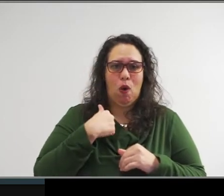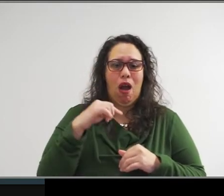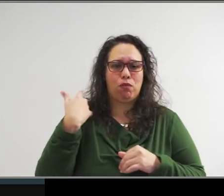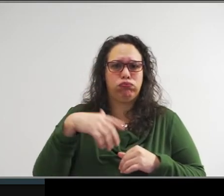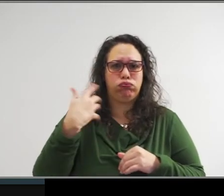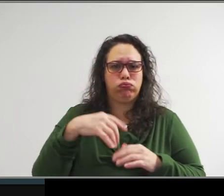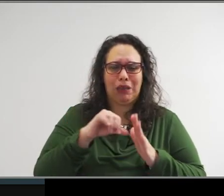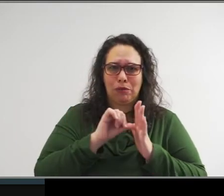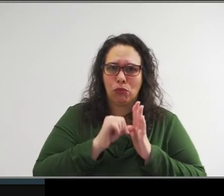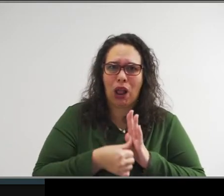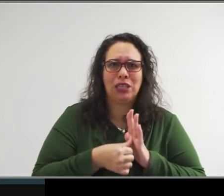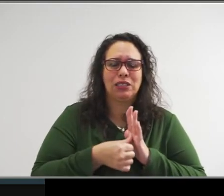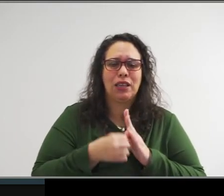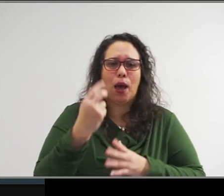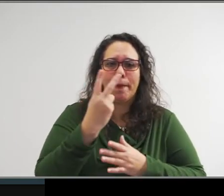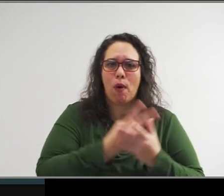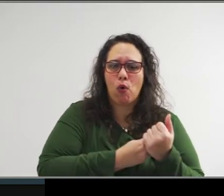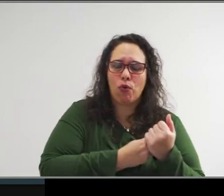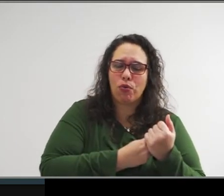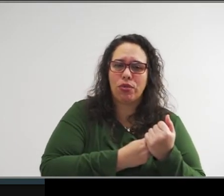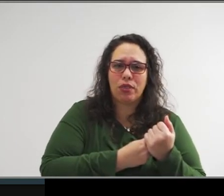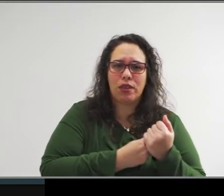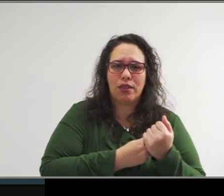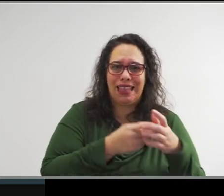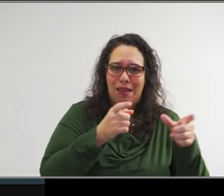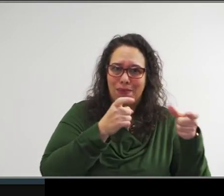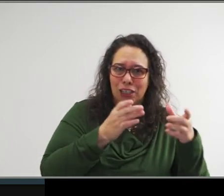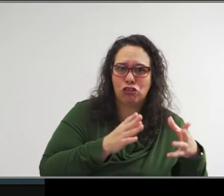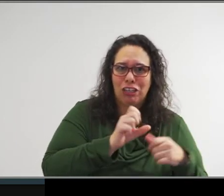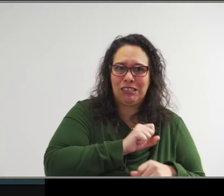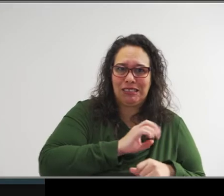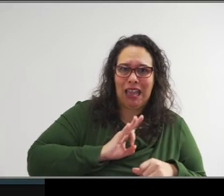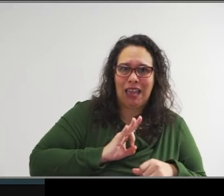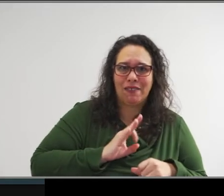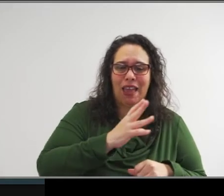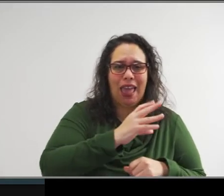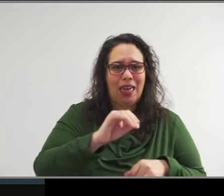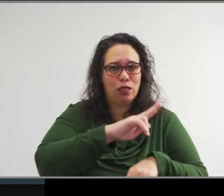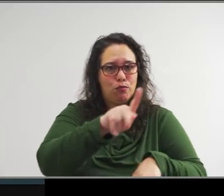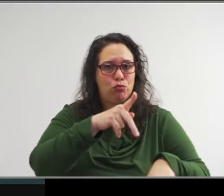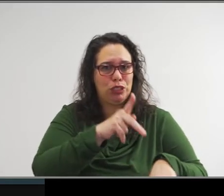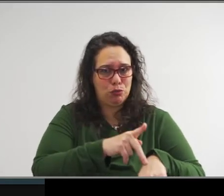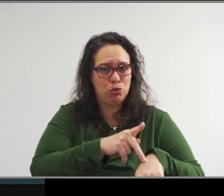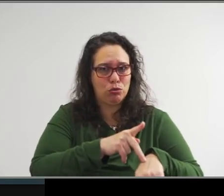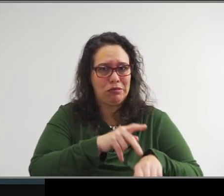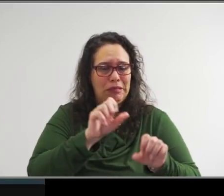with both the administrative staff and some of the principals that I've been able to meet with as